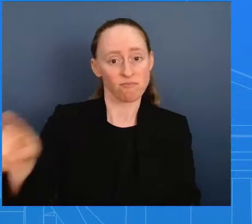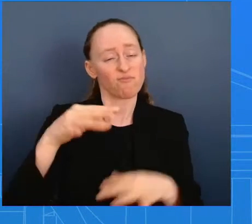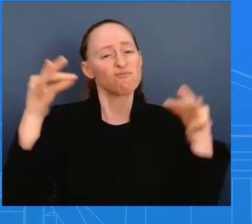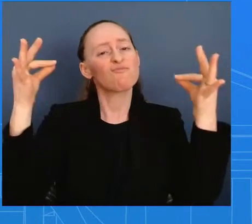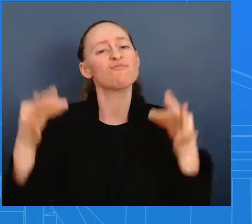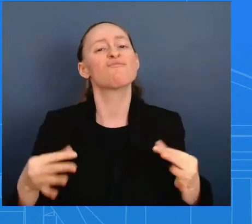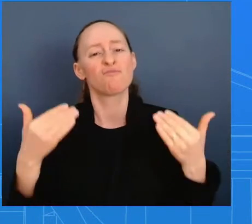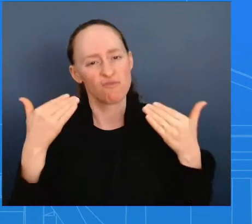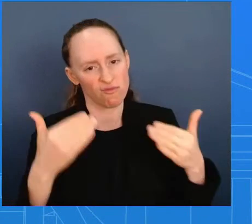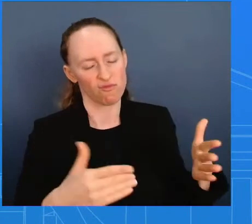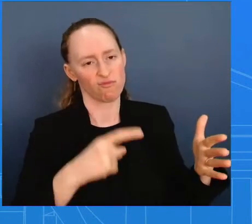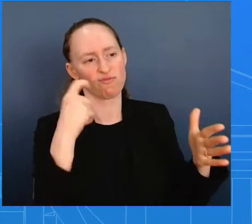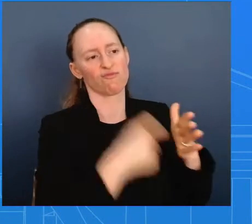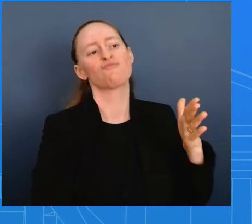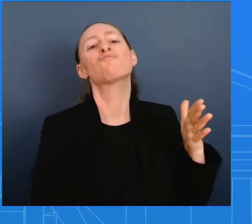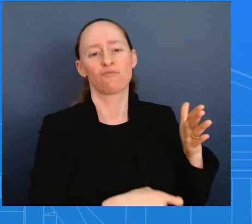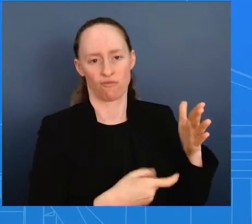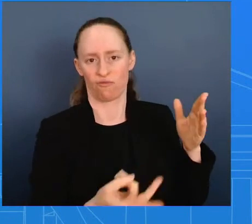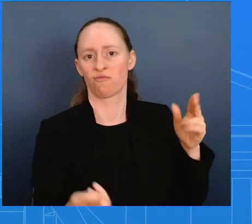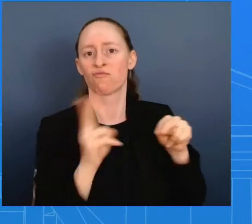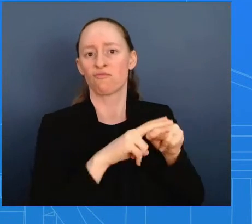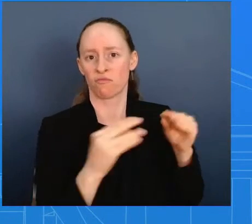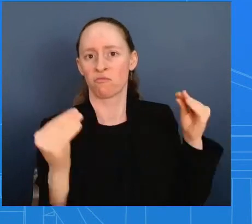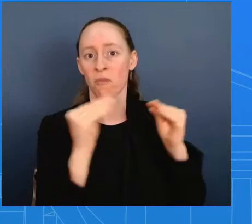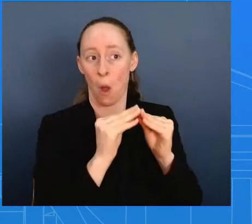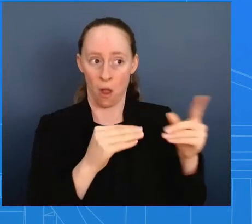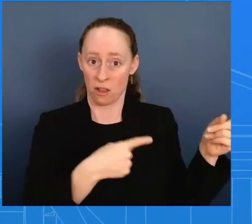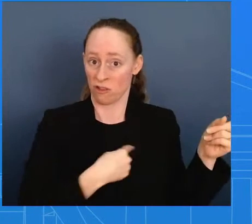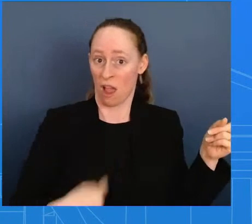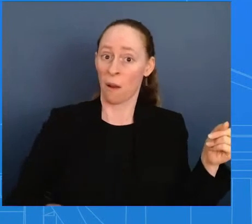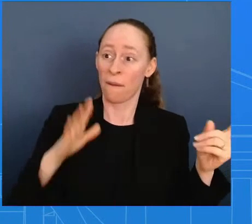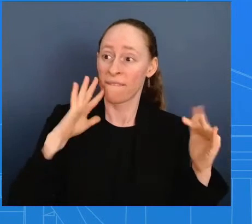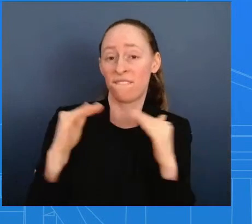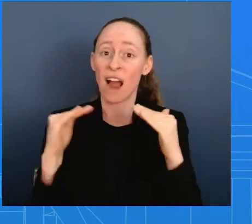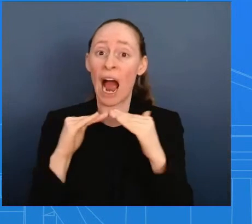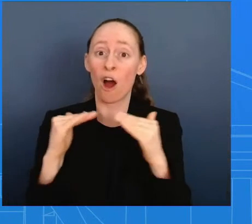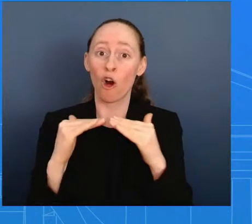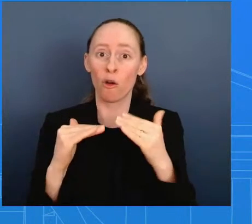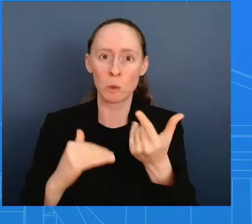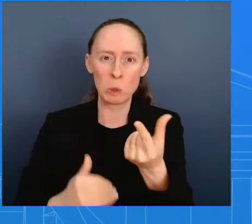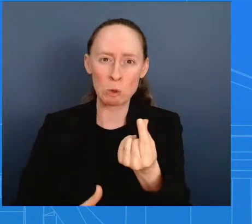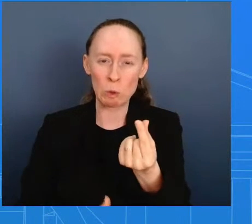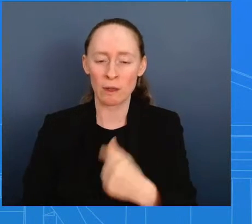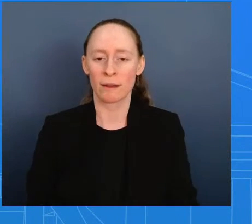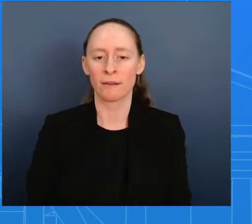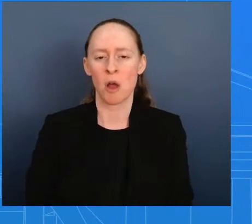I've seen, obviously, all of the reporting on it. It -- it's no secret that the President, this entire administration has been concerned